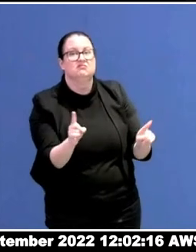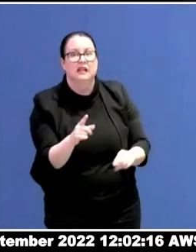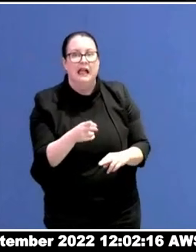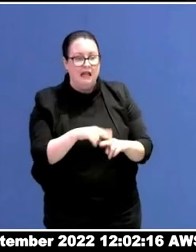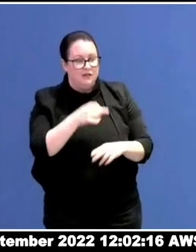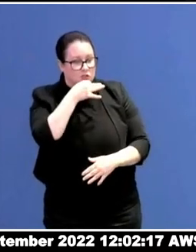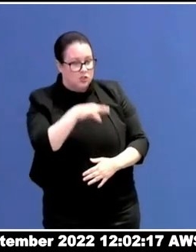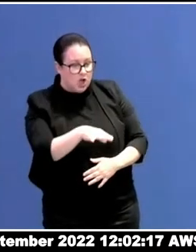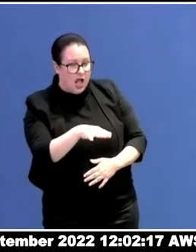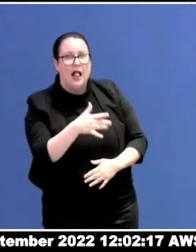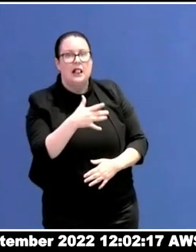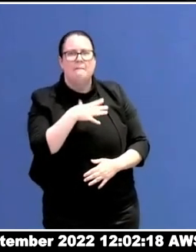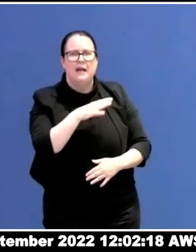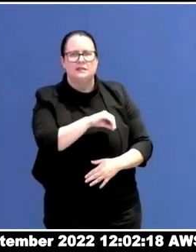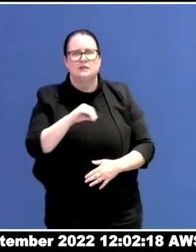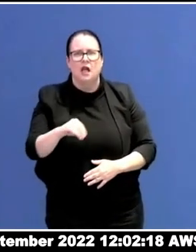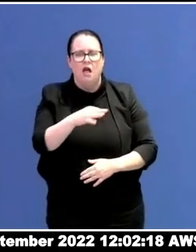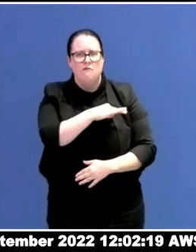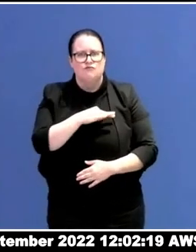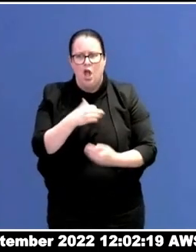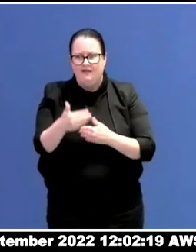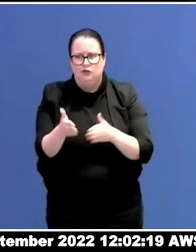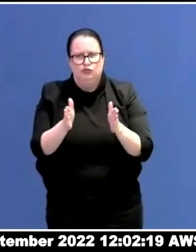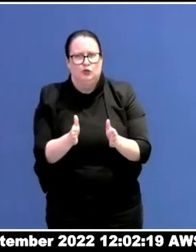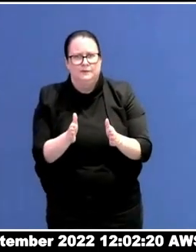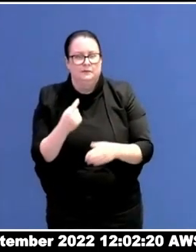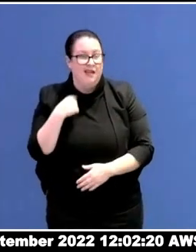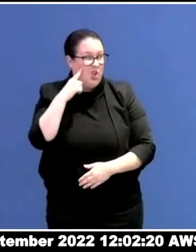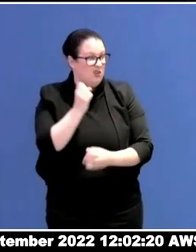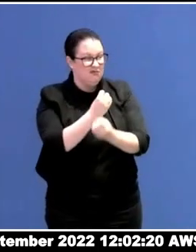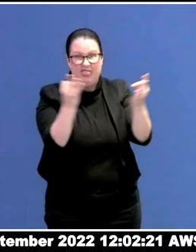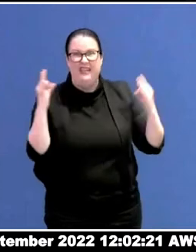has to go to a confidential room, which I've heard that there is none, there needs to be